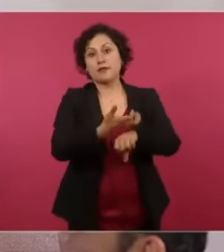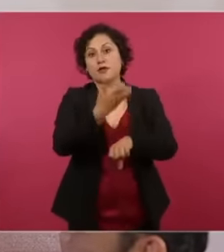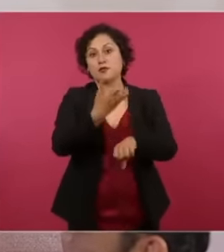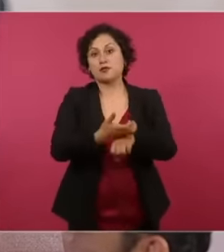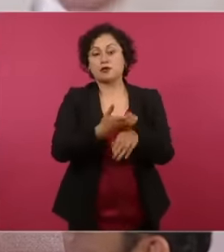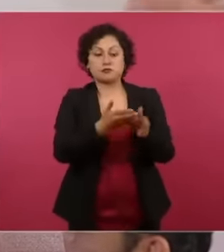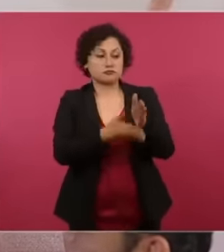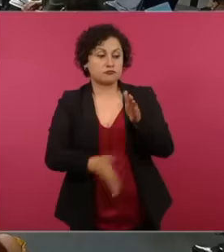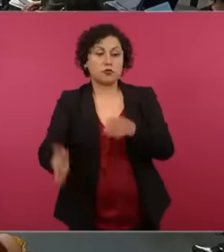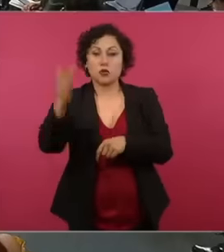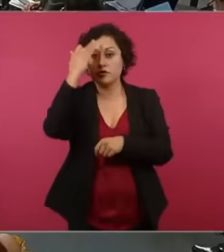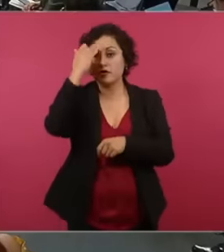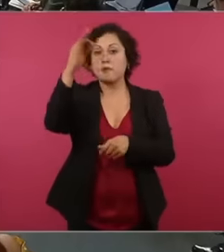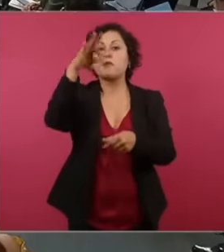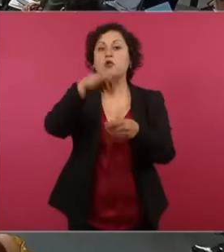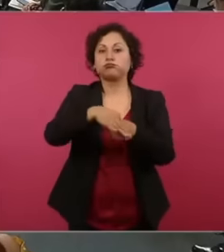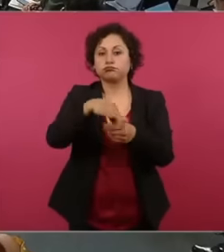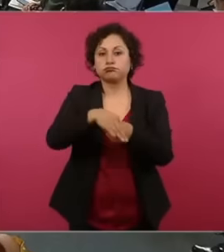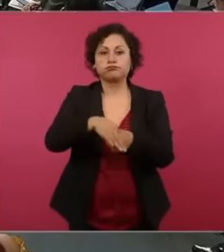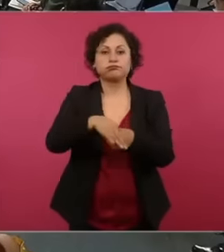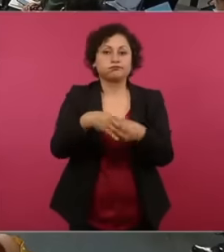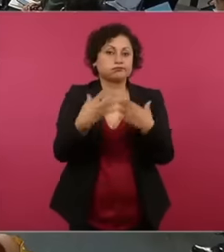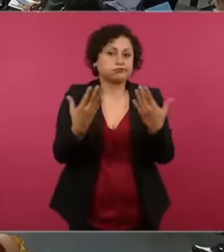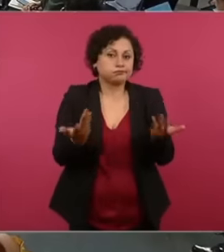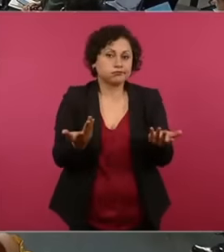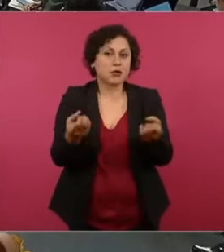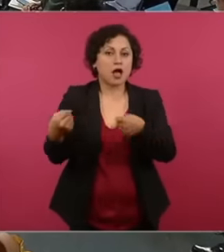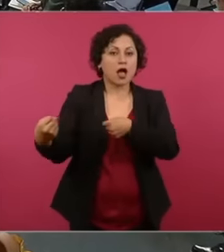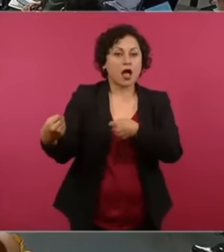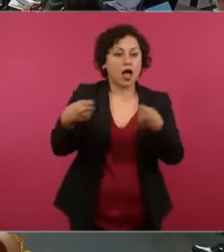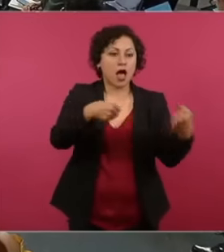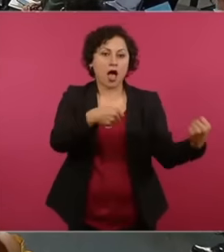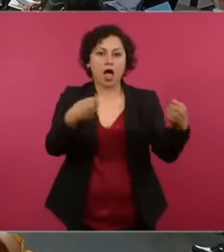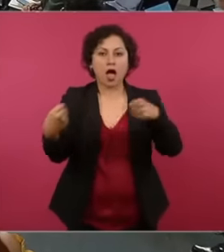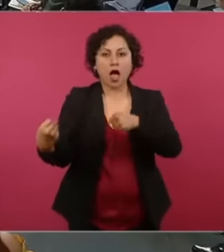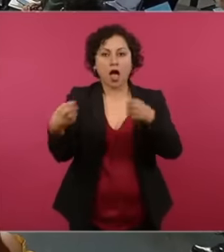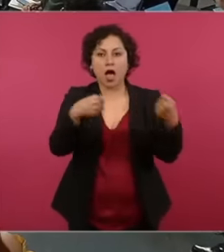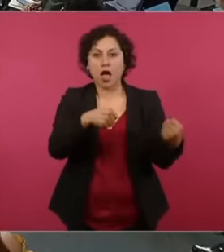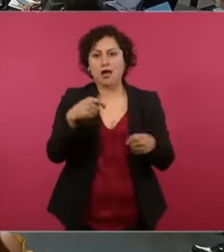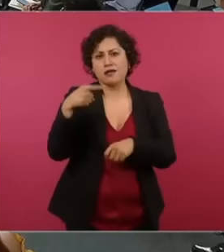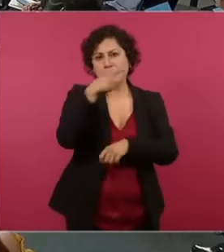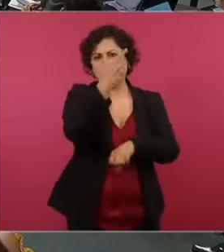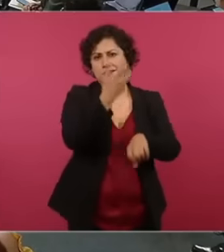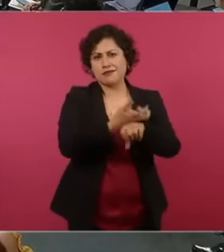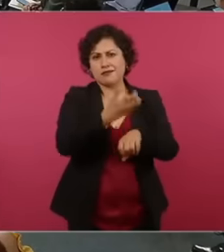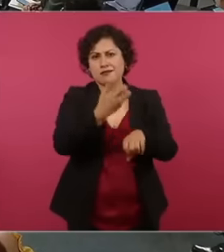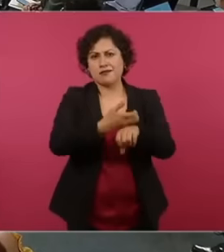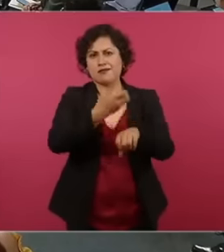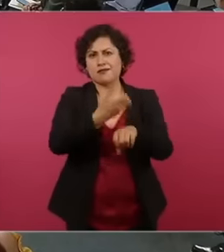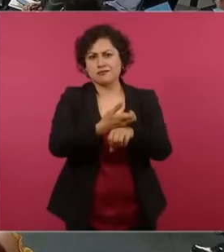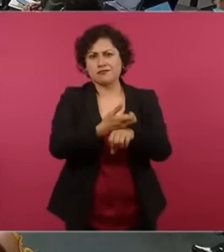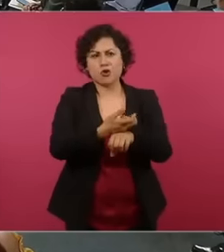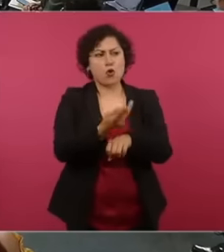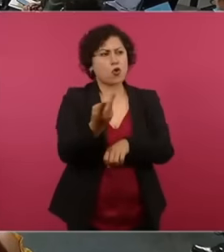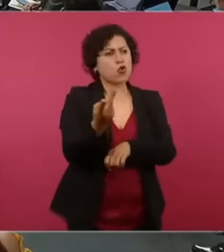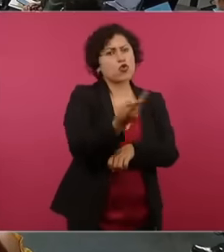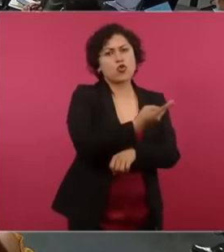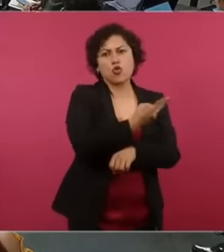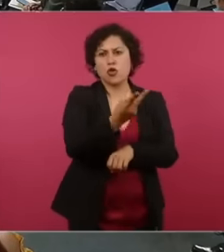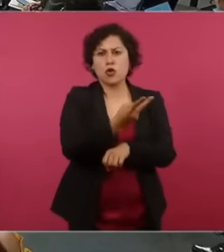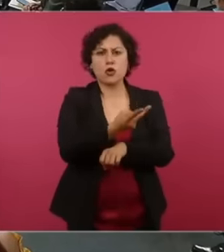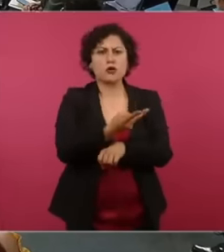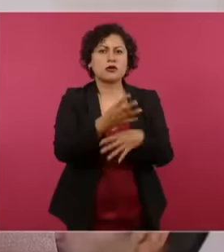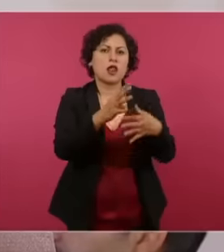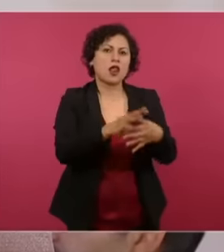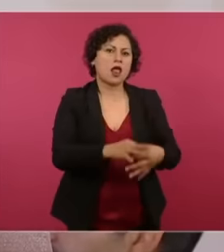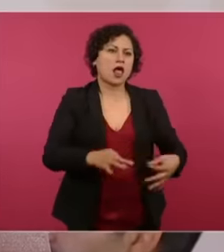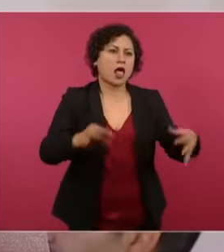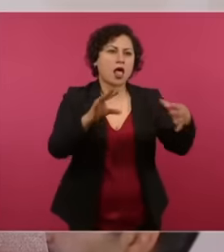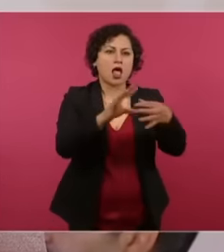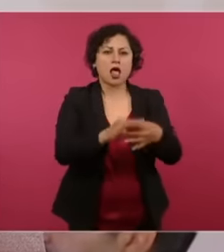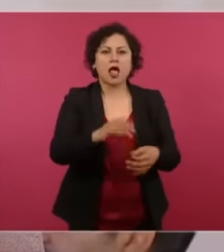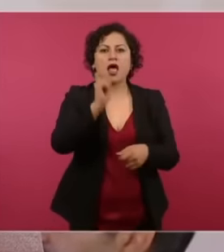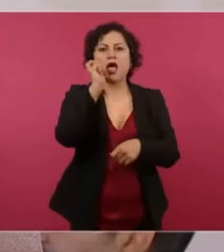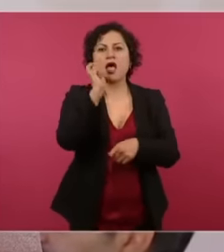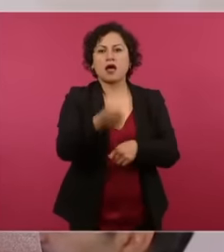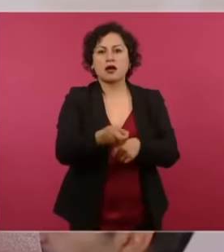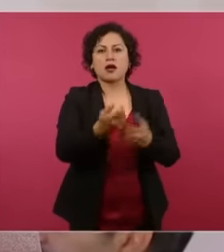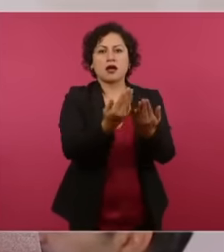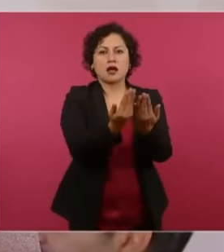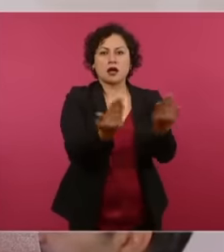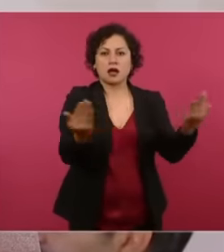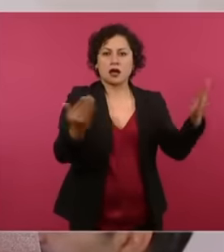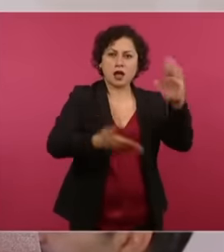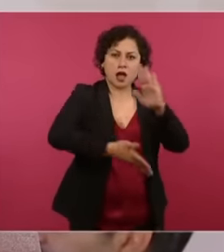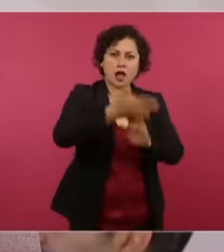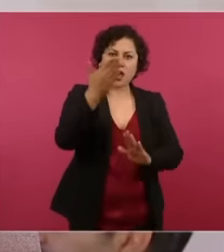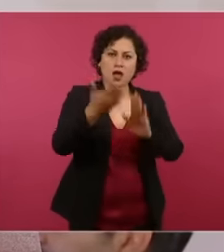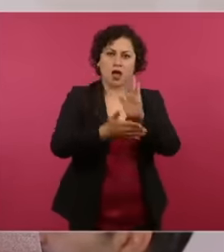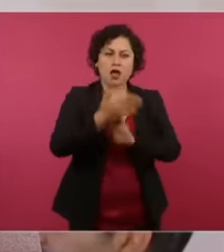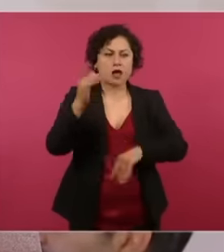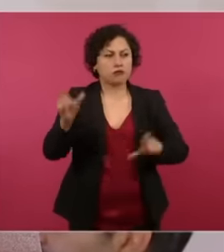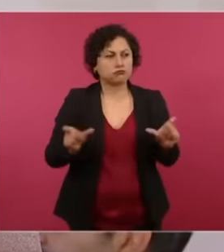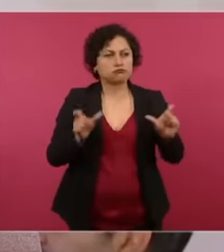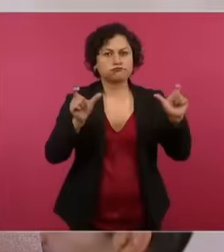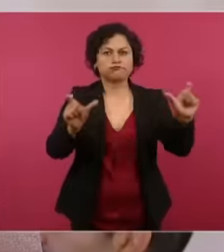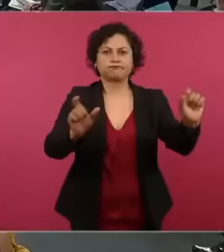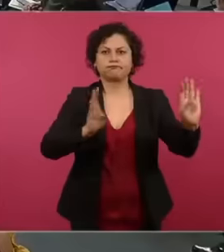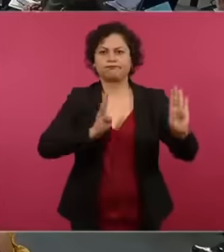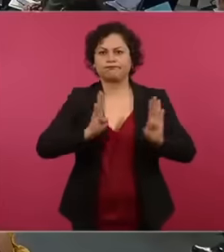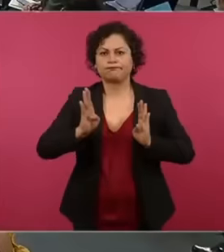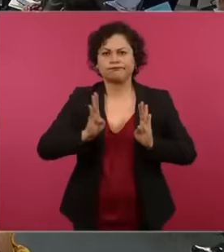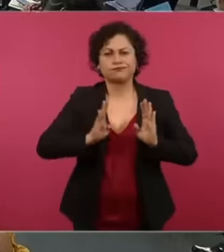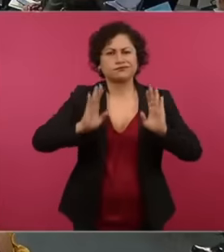and others are talking about walls that the border should be militarized, blaming each other